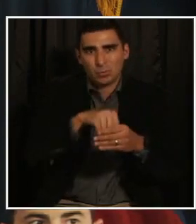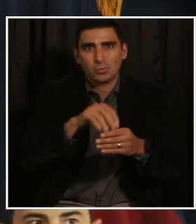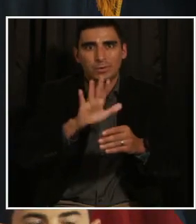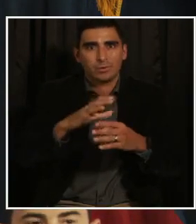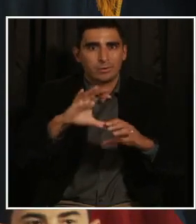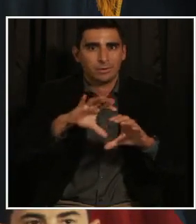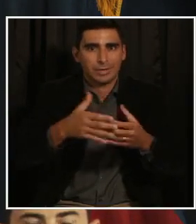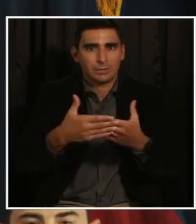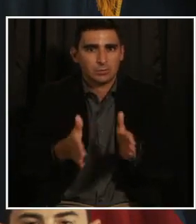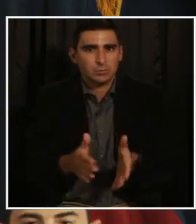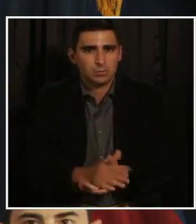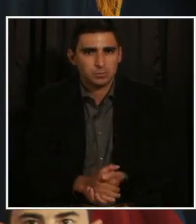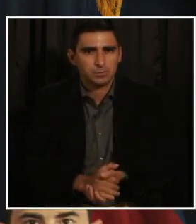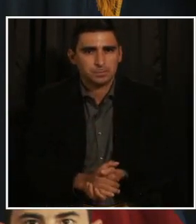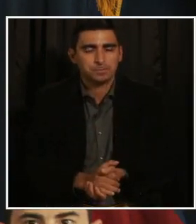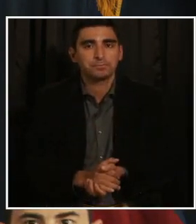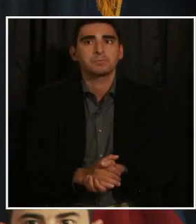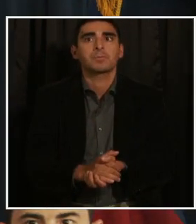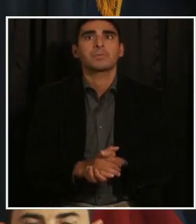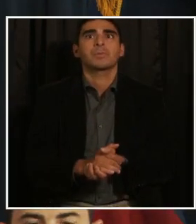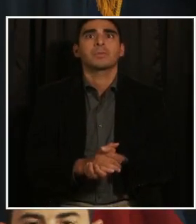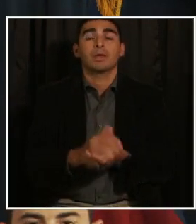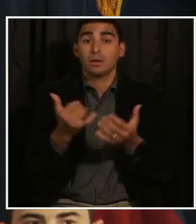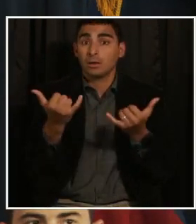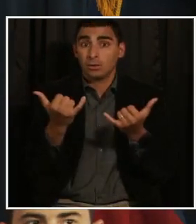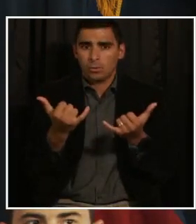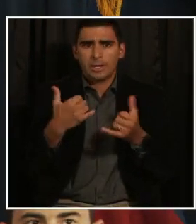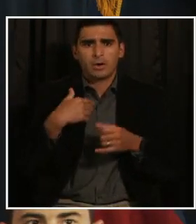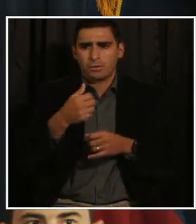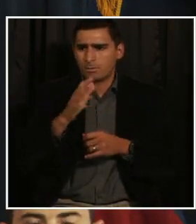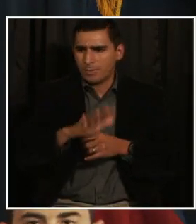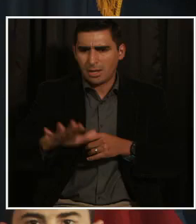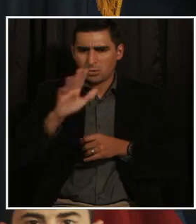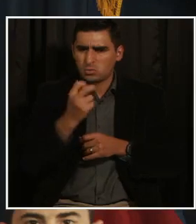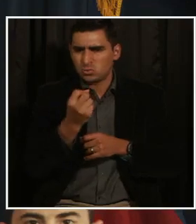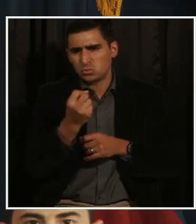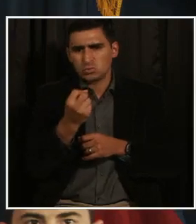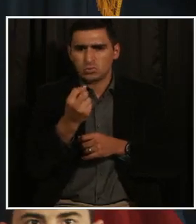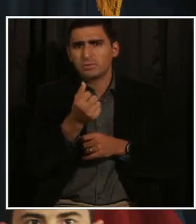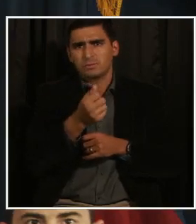right now i think we're at a couple dozen districts that have um are participating in the